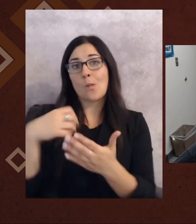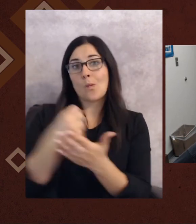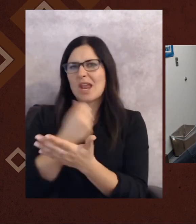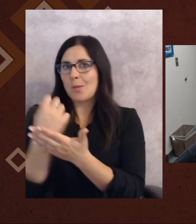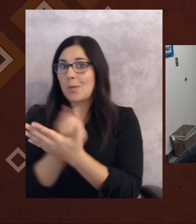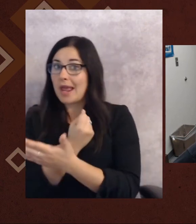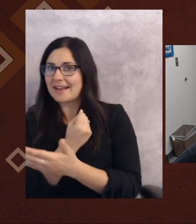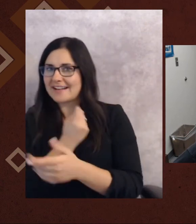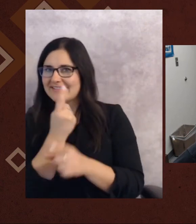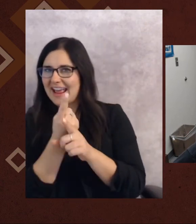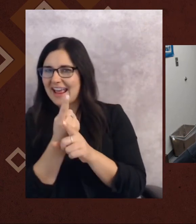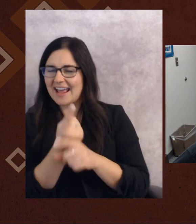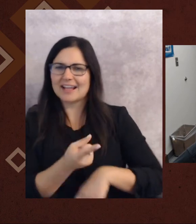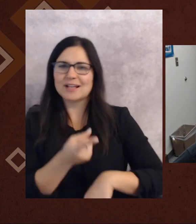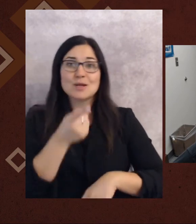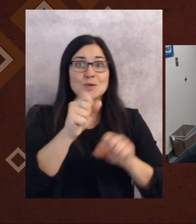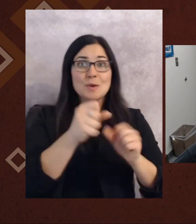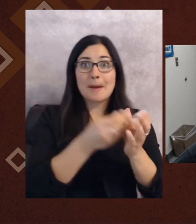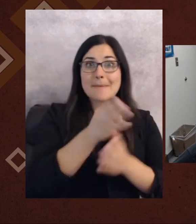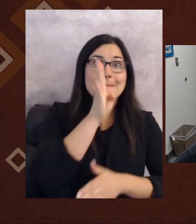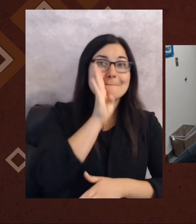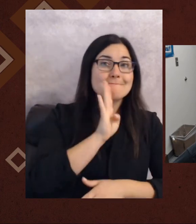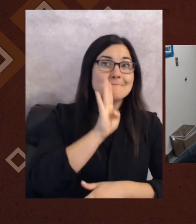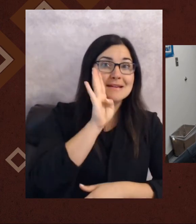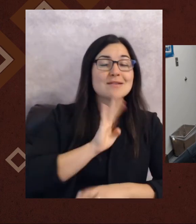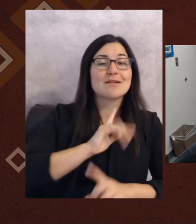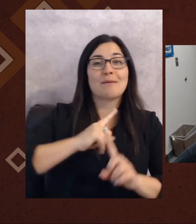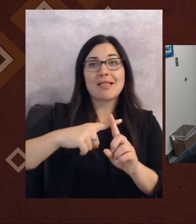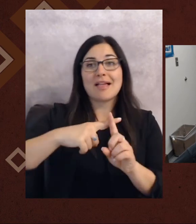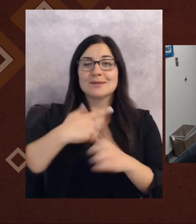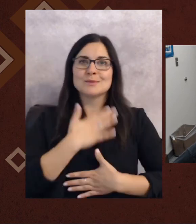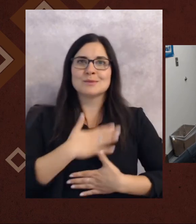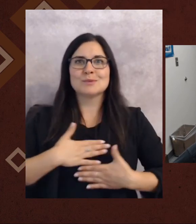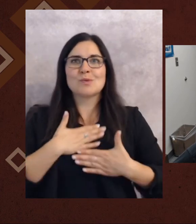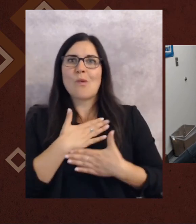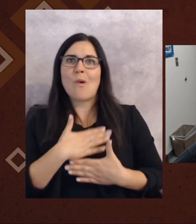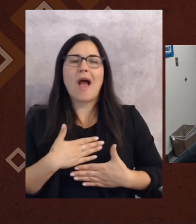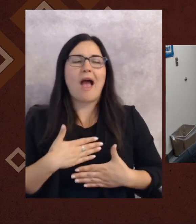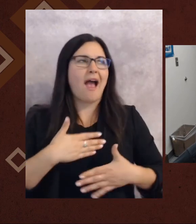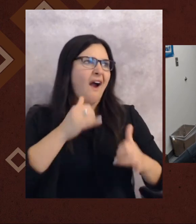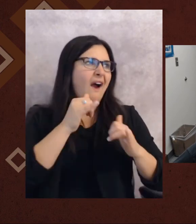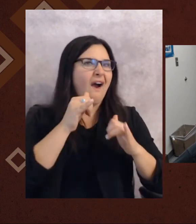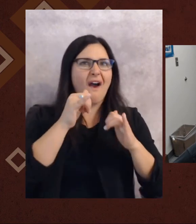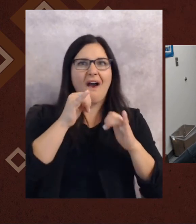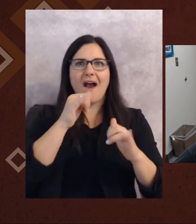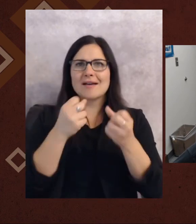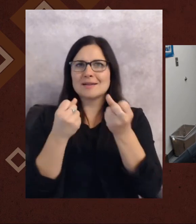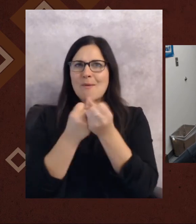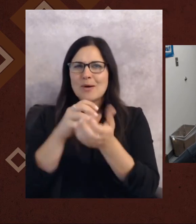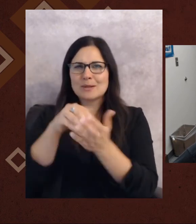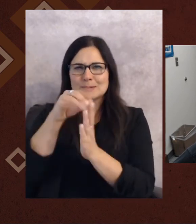When you can win, you can buy beer and enjoy beer and toss support students at the same time.